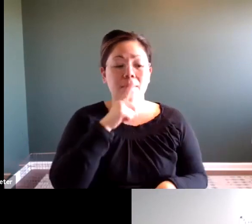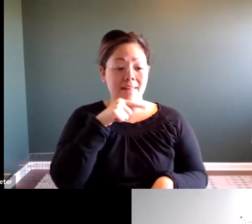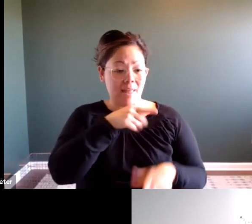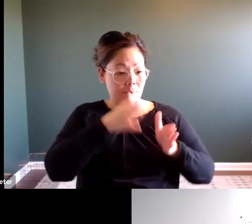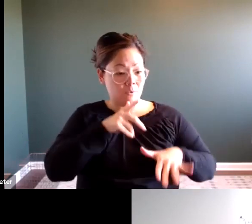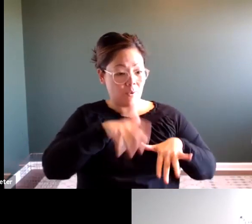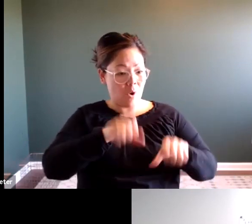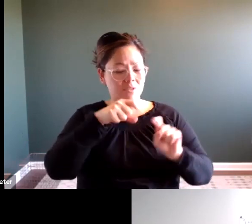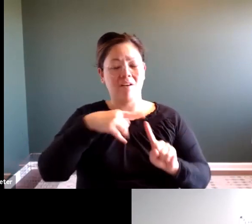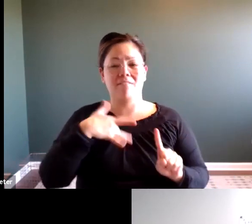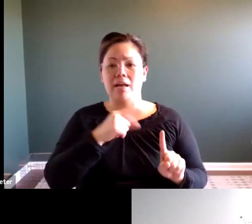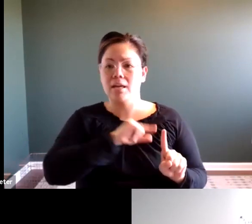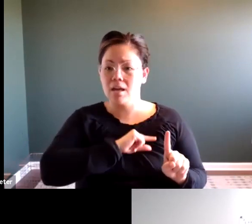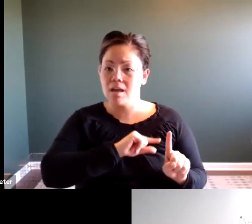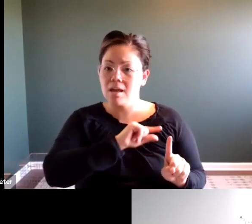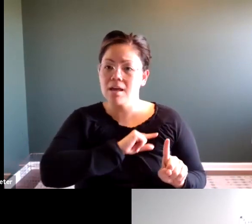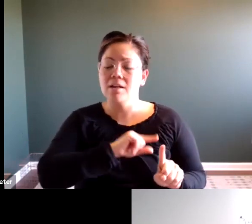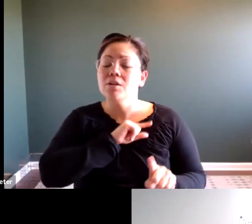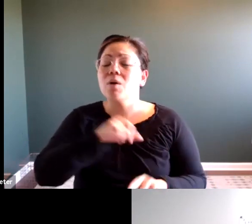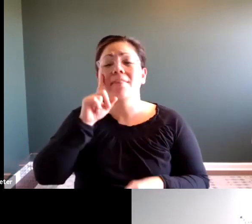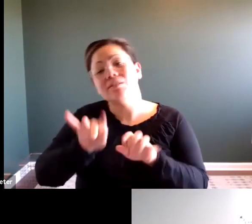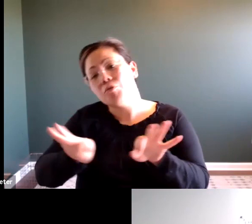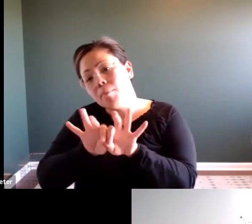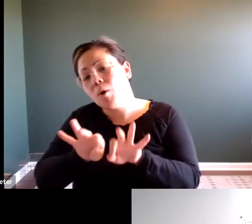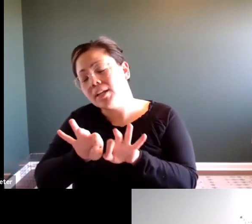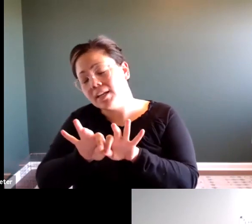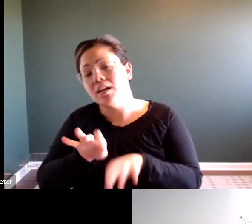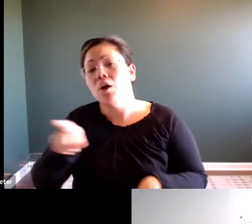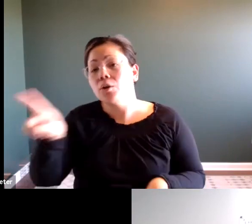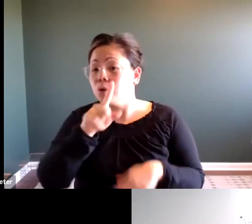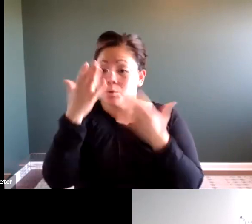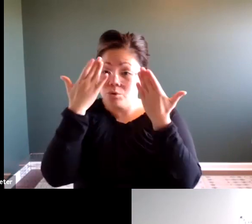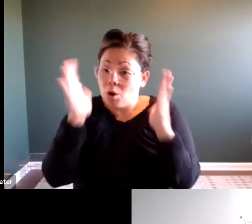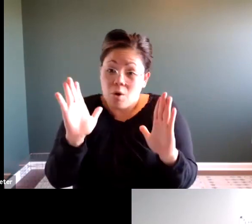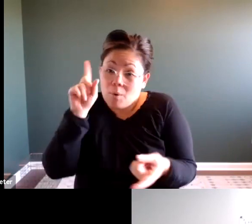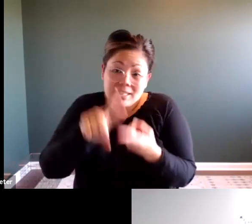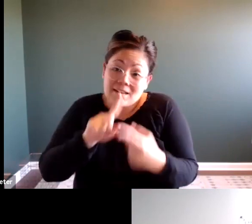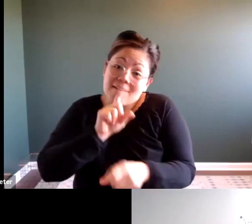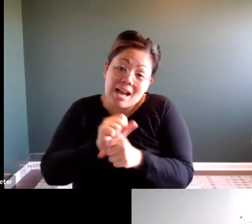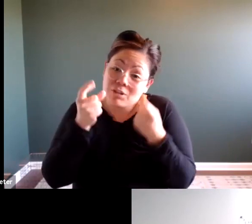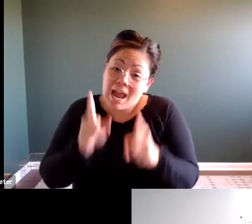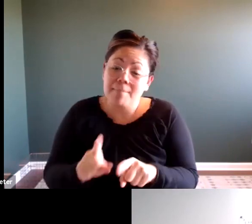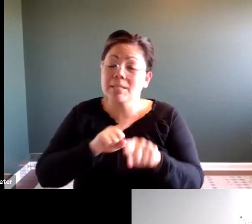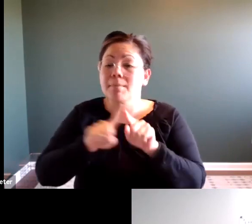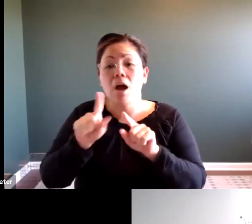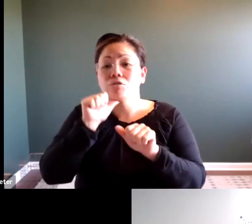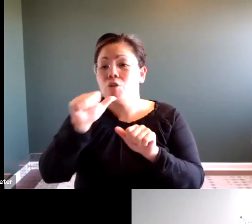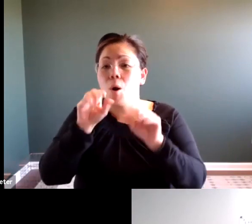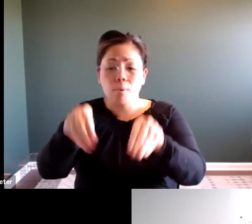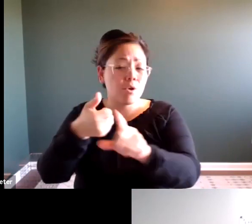And so I think that we just have to keep that in mind that you don't know until you know, but don't put yourself into a situation